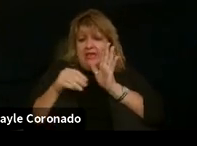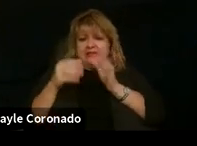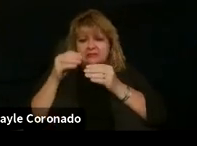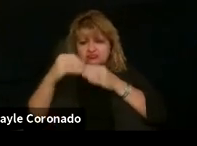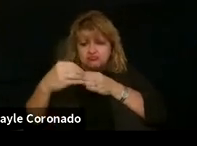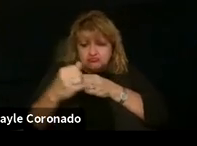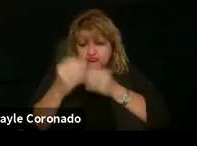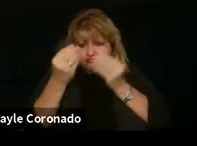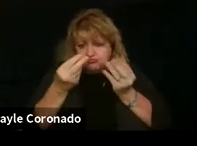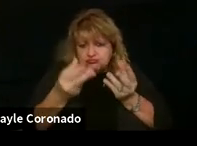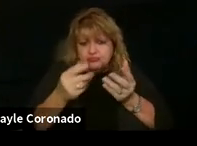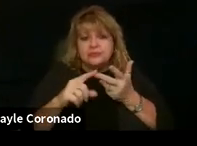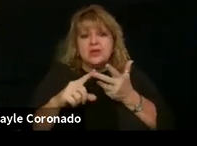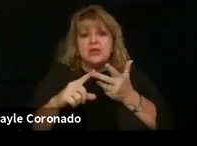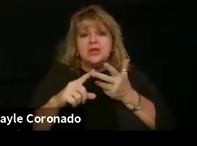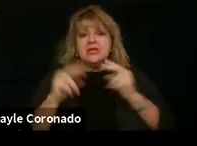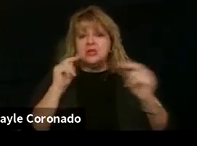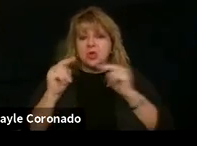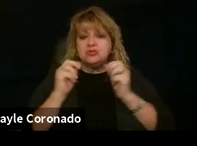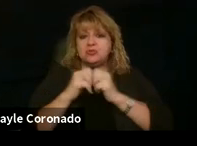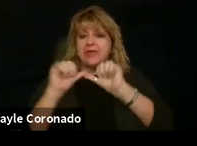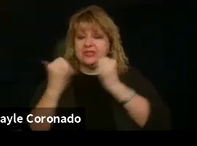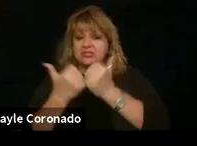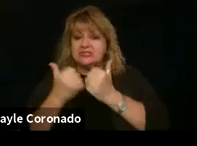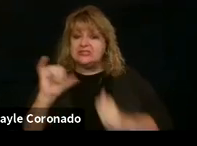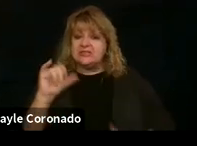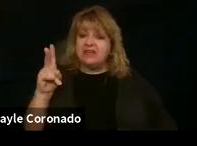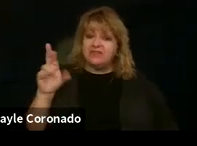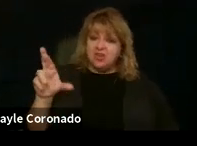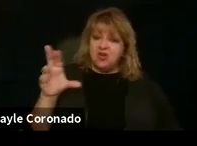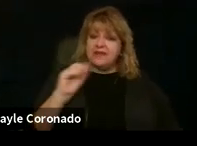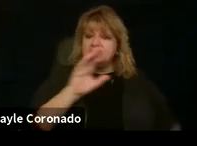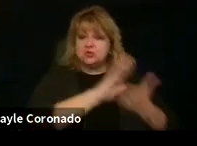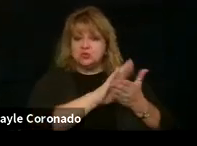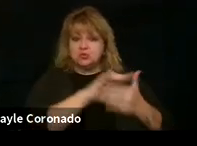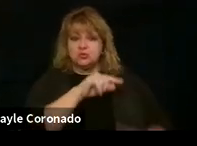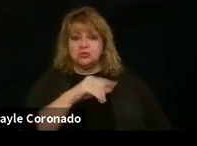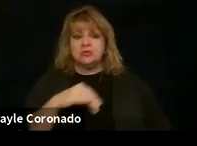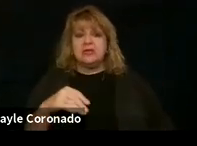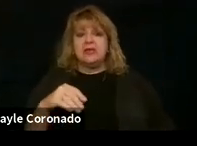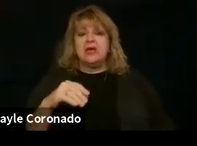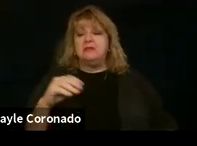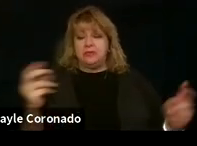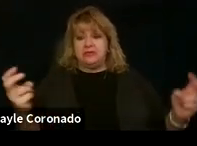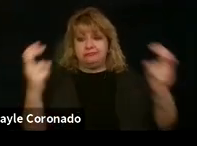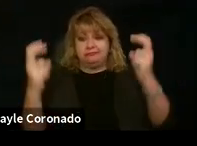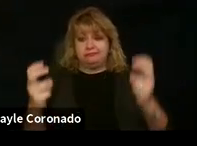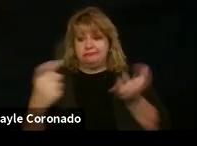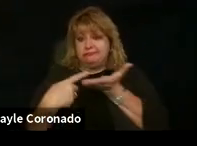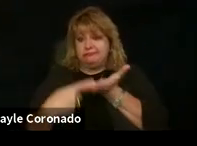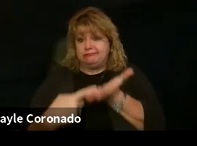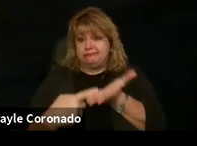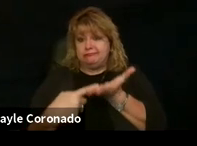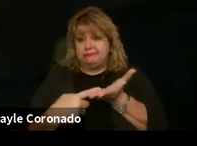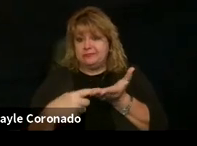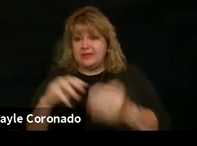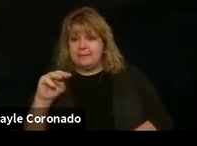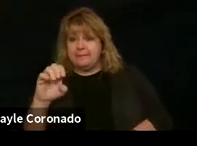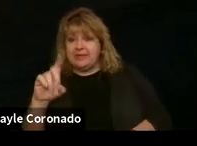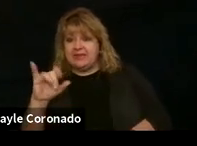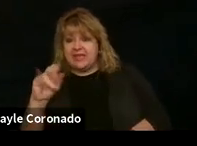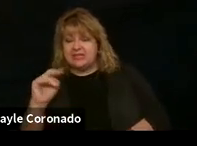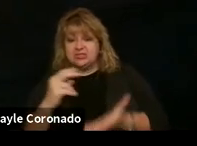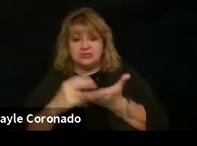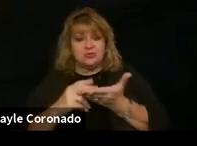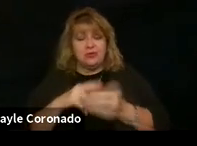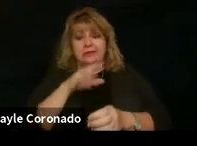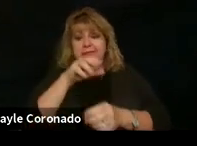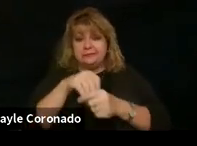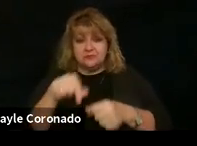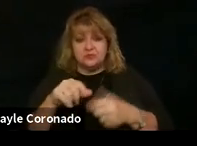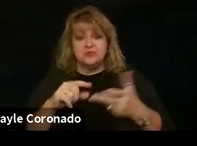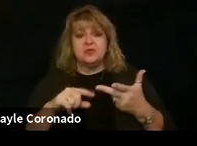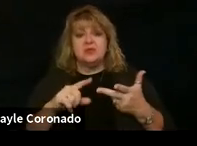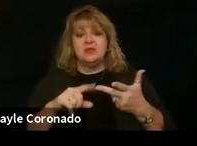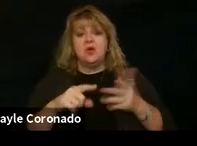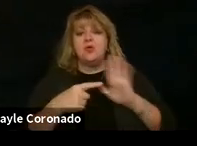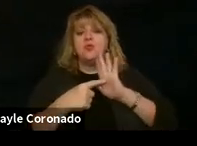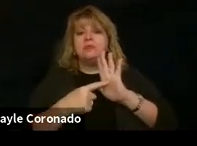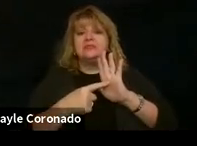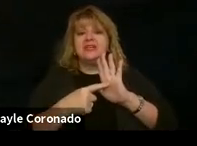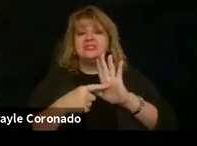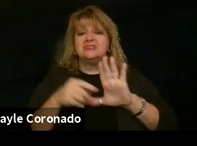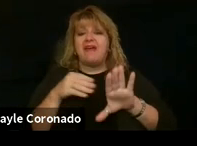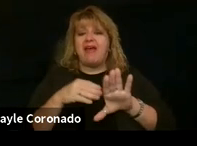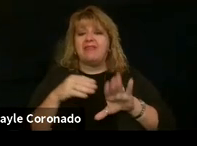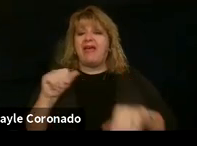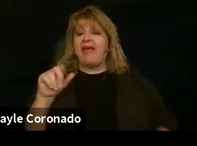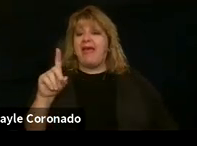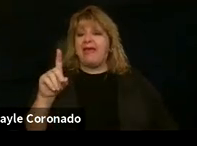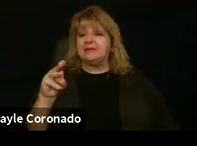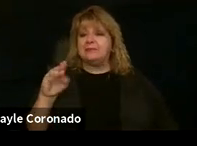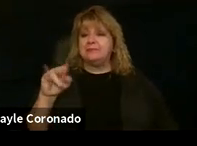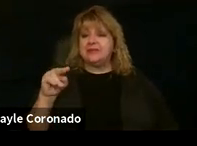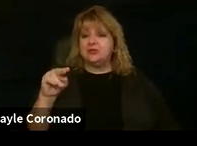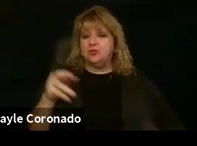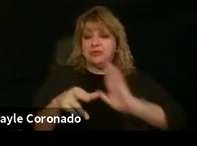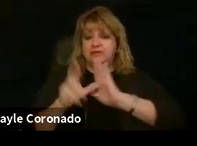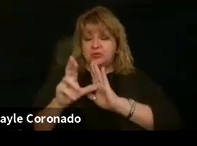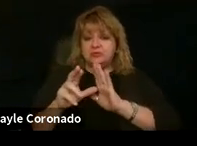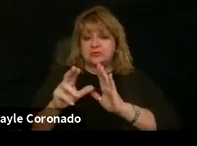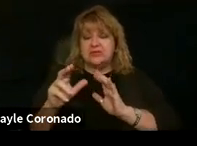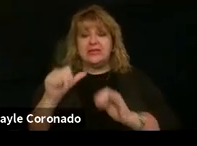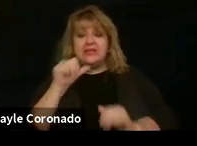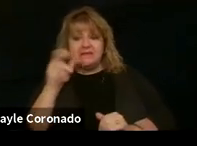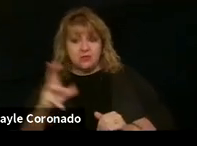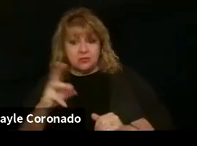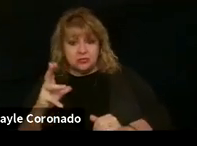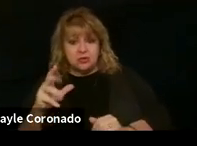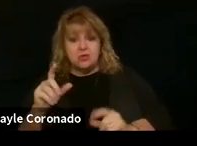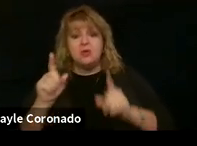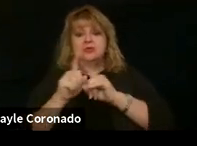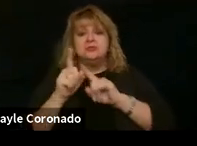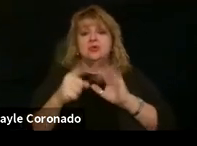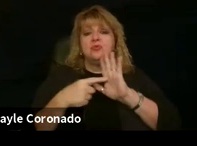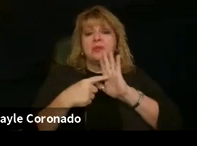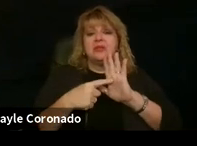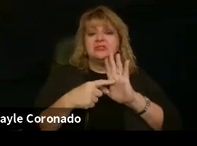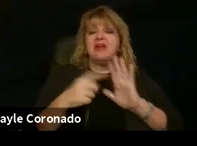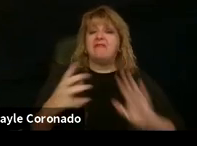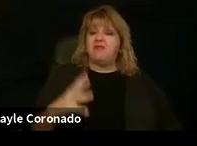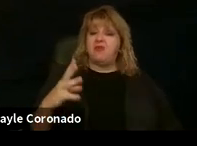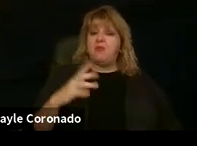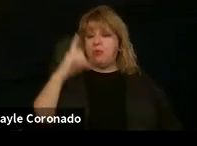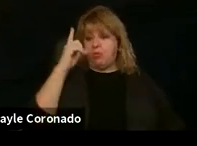Mediation with agencies such as VR representation and administrative reviews representation at formal appeal procedures such as a fair hearings and representation in judicial actions.